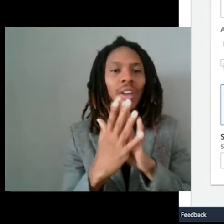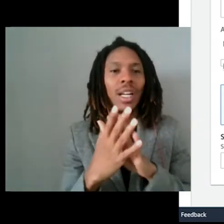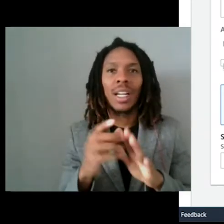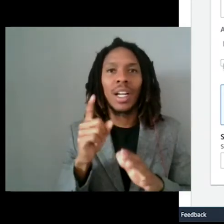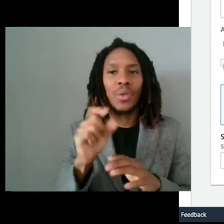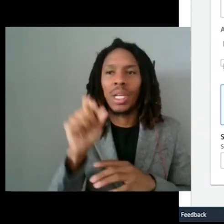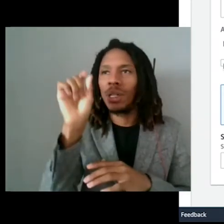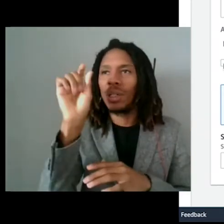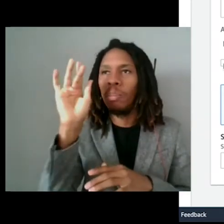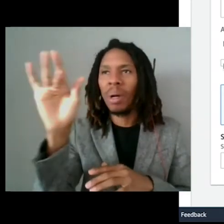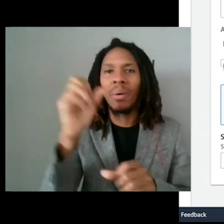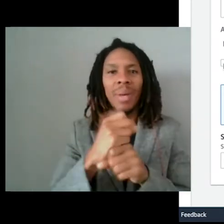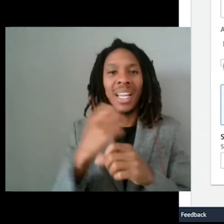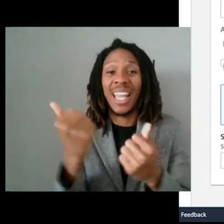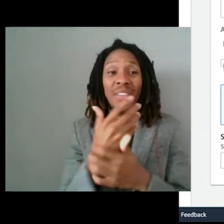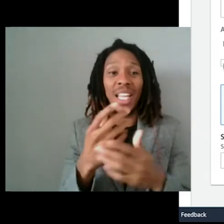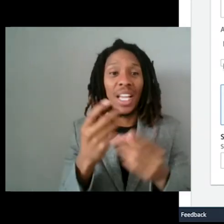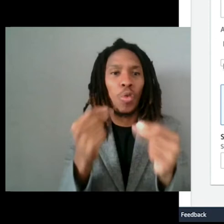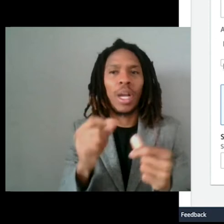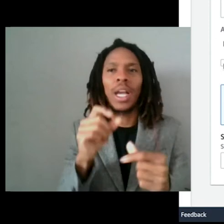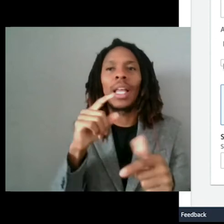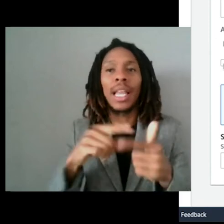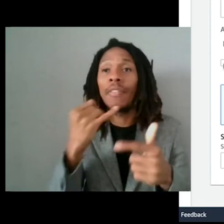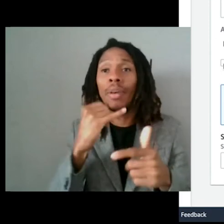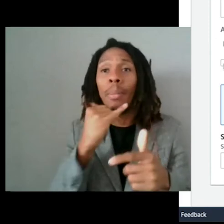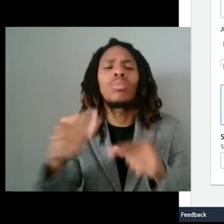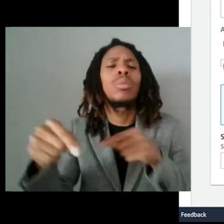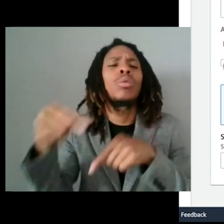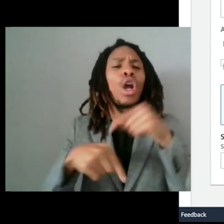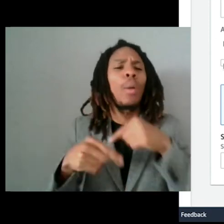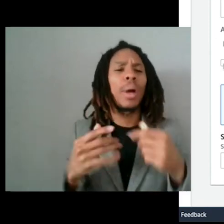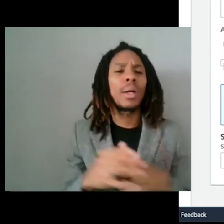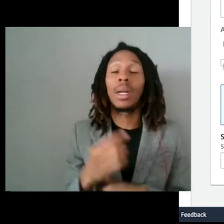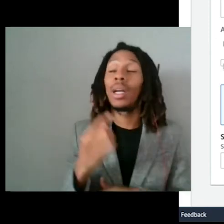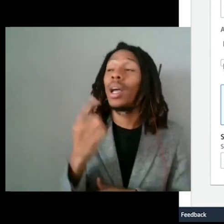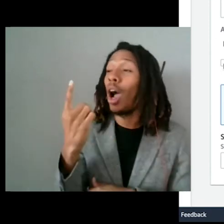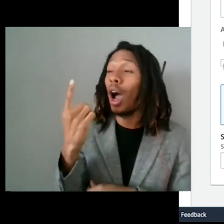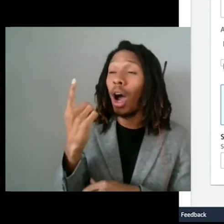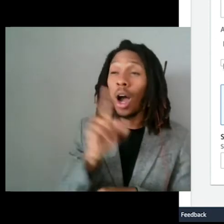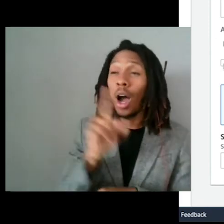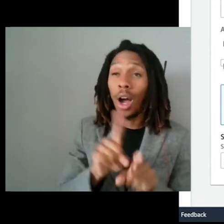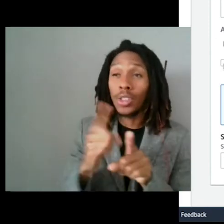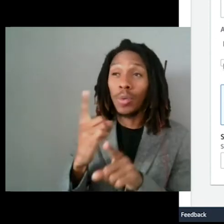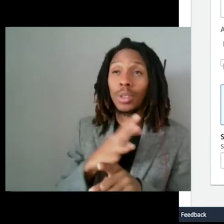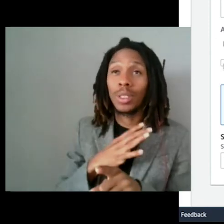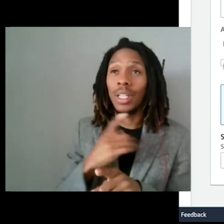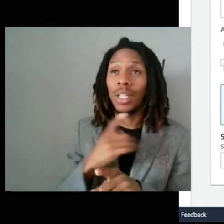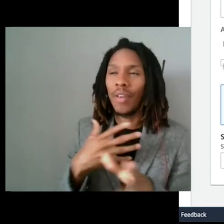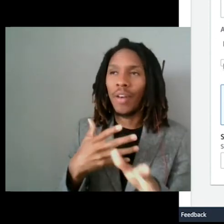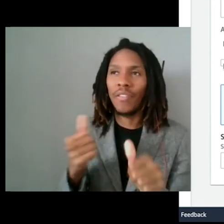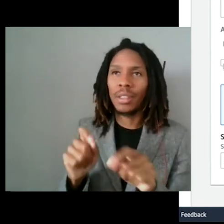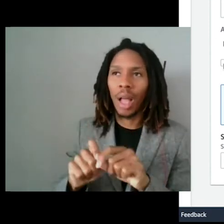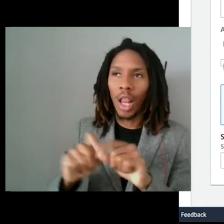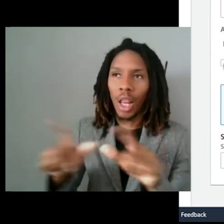and then you can always go back, which is kind of- And the cool thing is, you'll get that faster launching for those instances whether they're